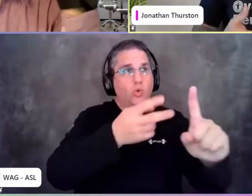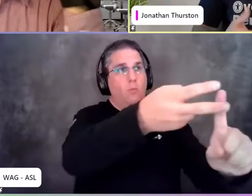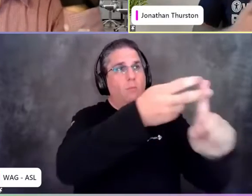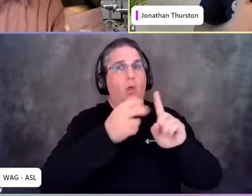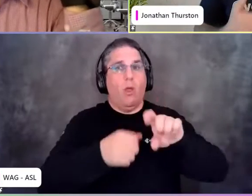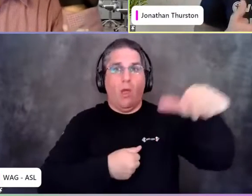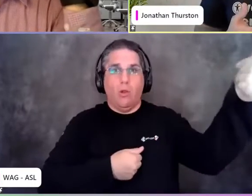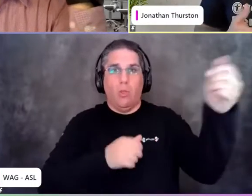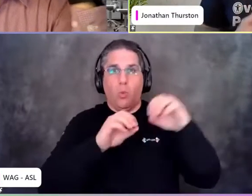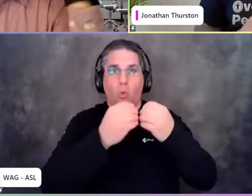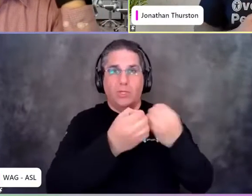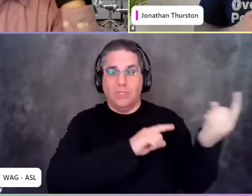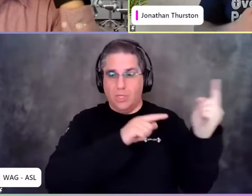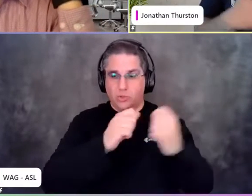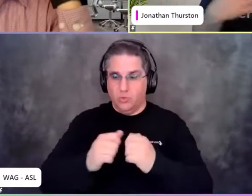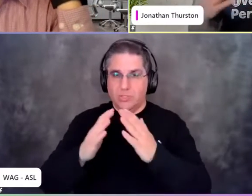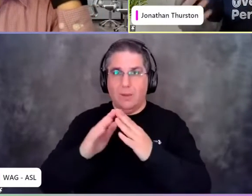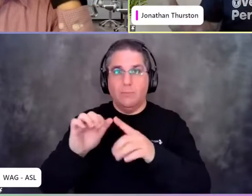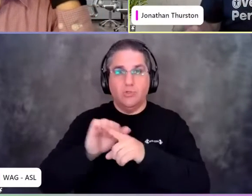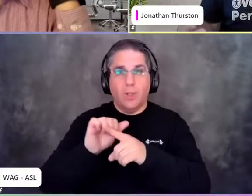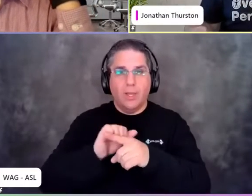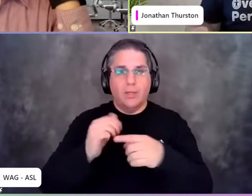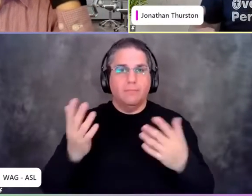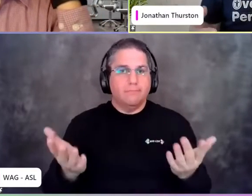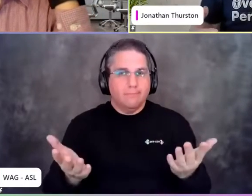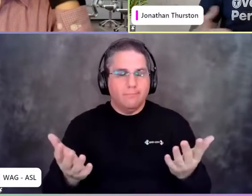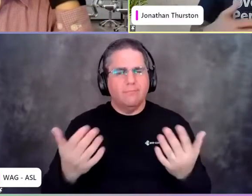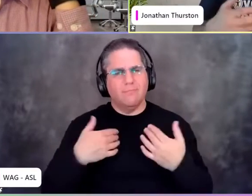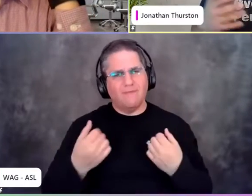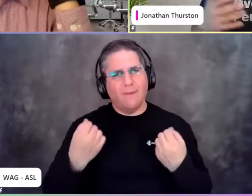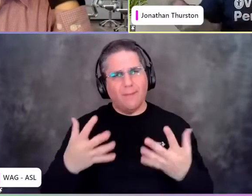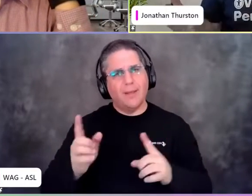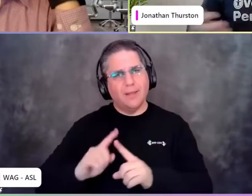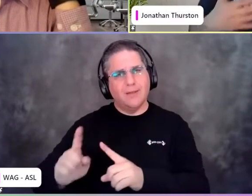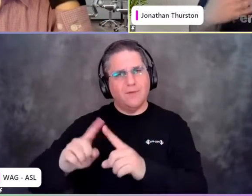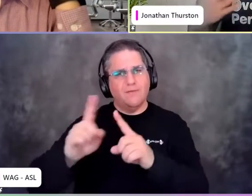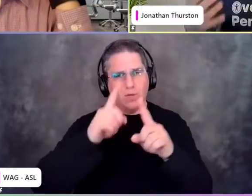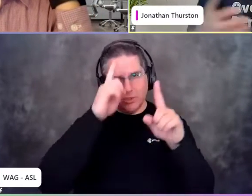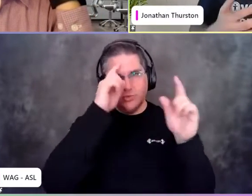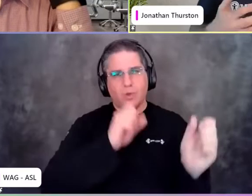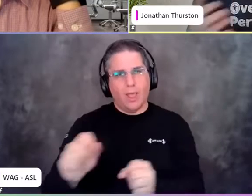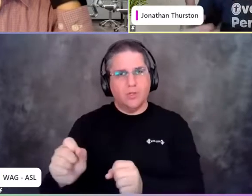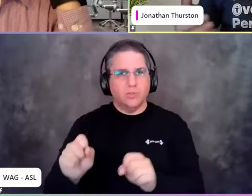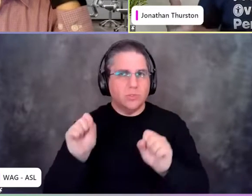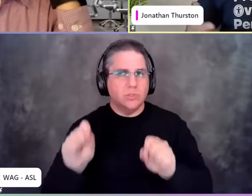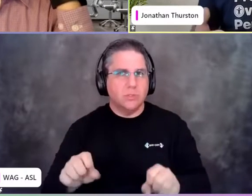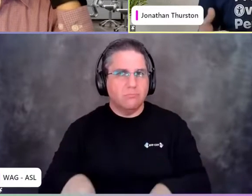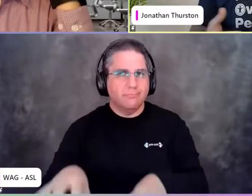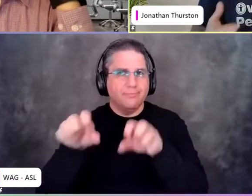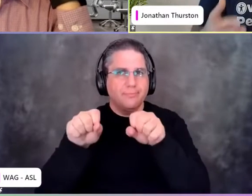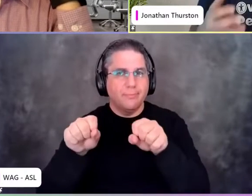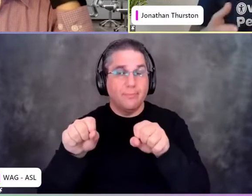internally, subject matter experts who can provide that training? Do you partner with other organizations to help you implement that training